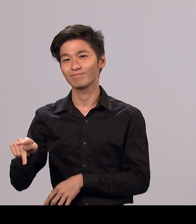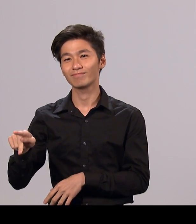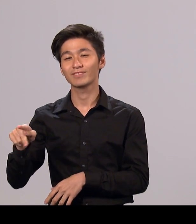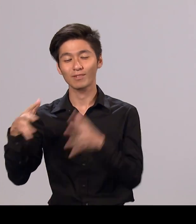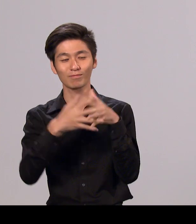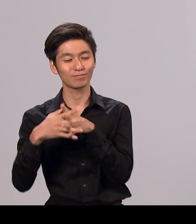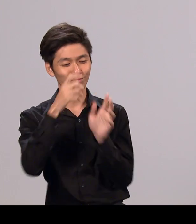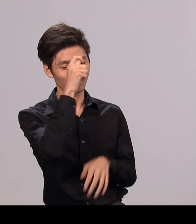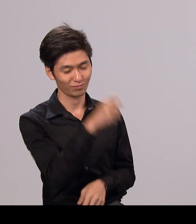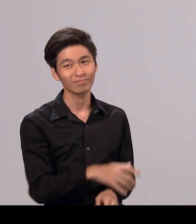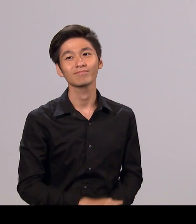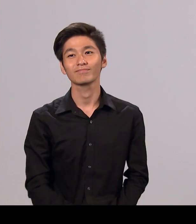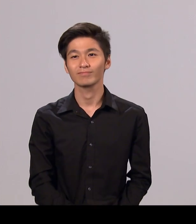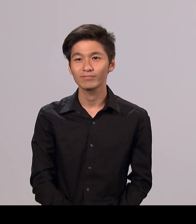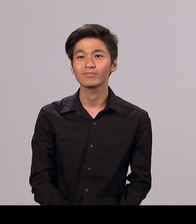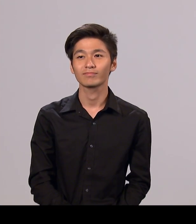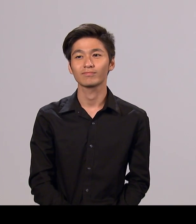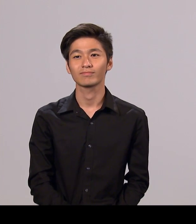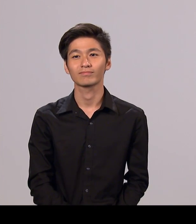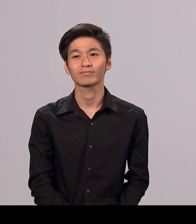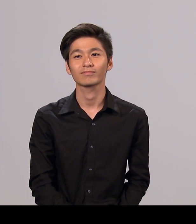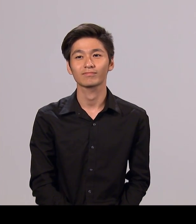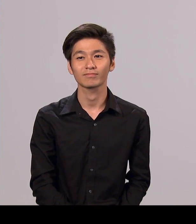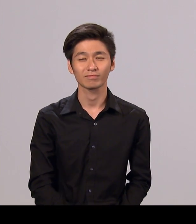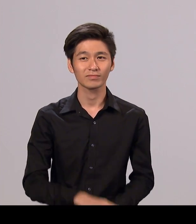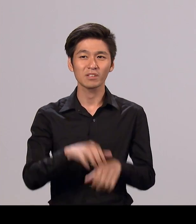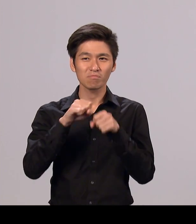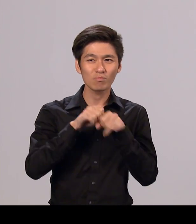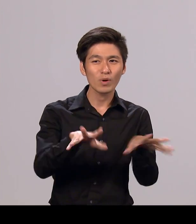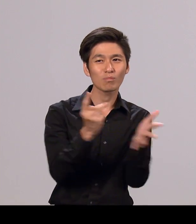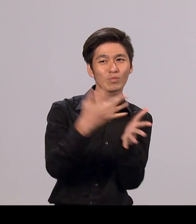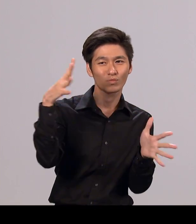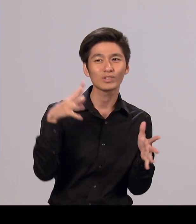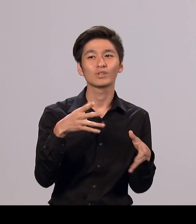Spreading prosperity through trade and investments, maintaining security and stability,